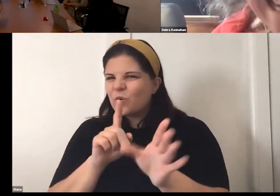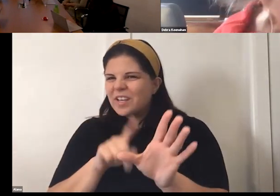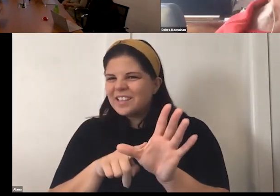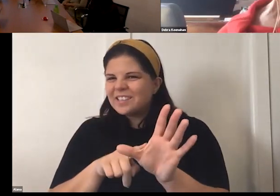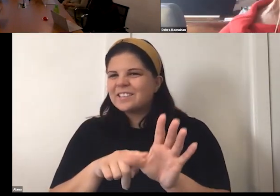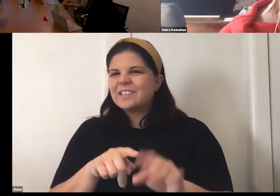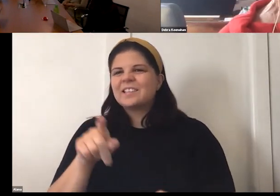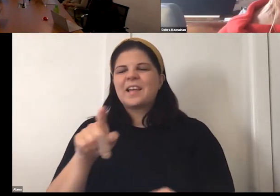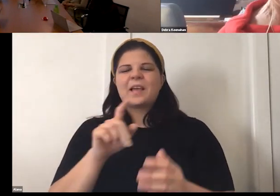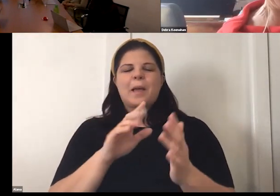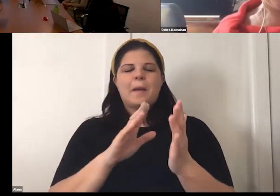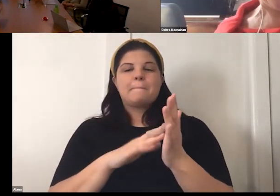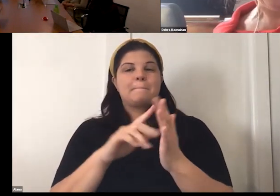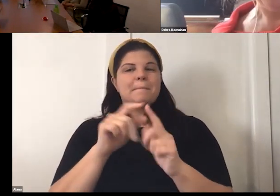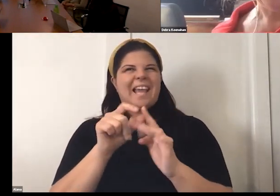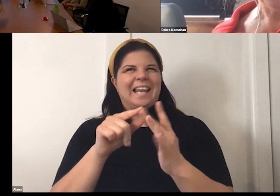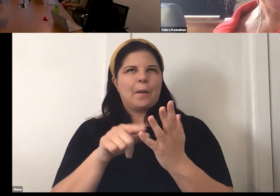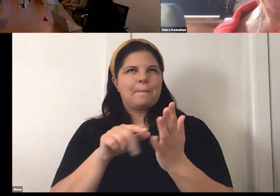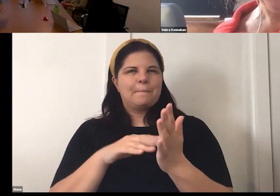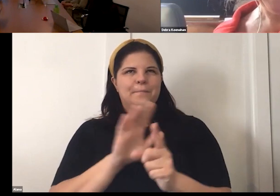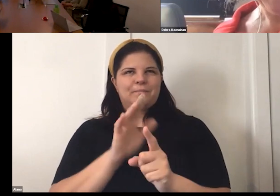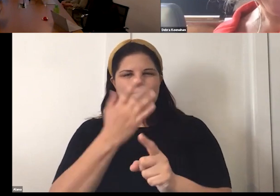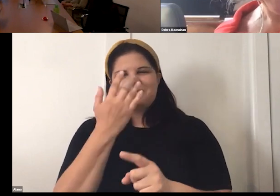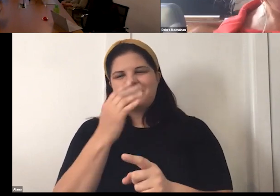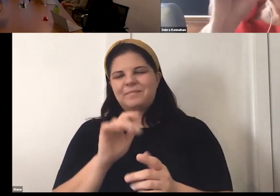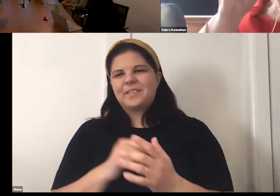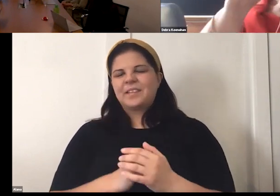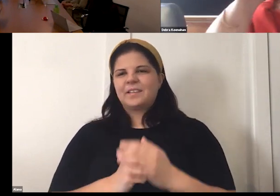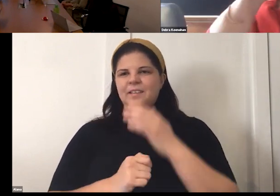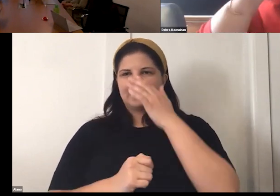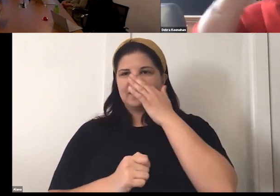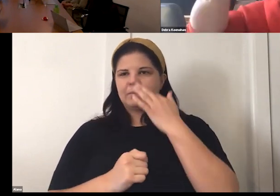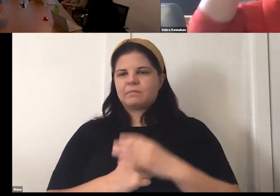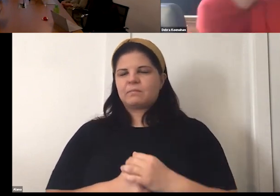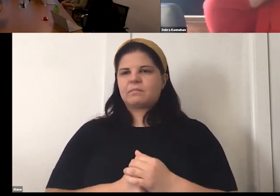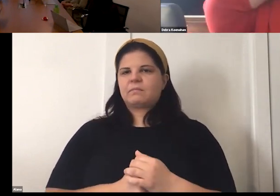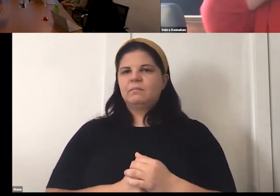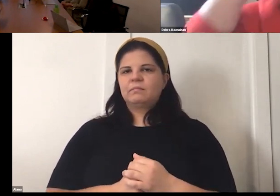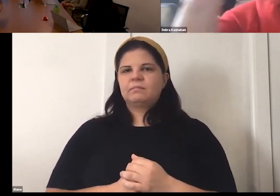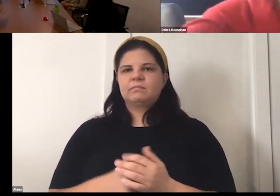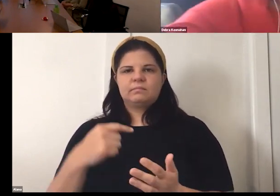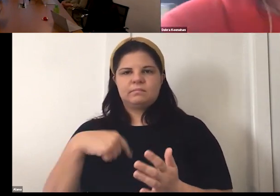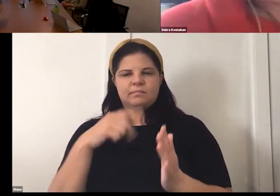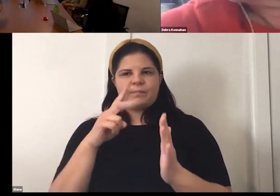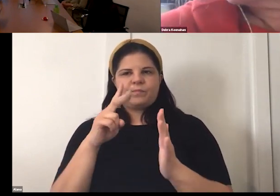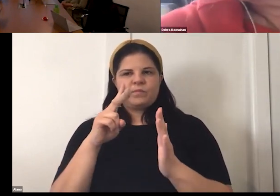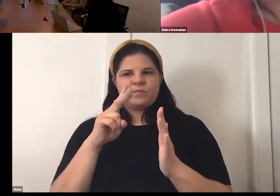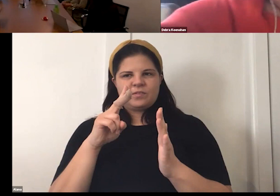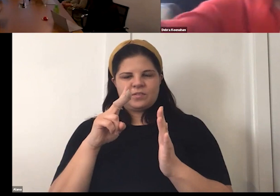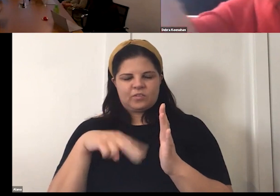I have had a read of this one, Sandy so I think I might be able to answer